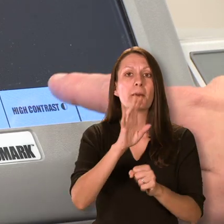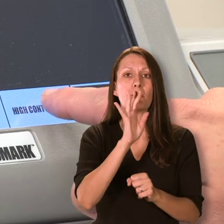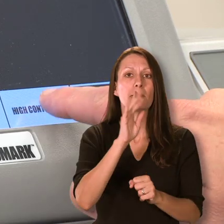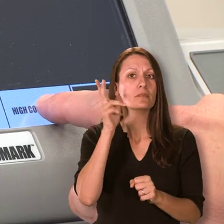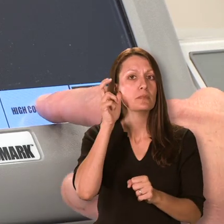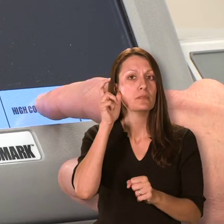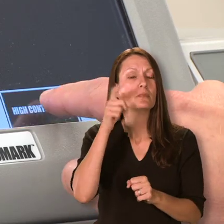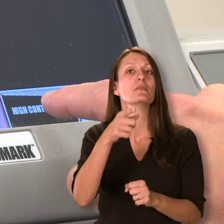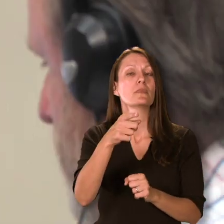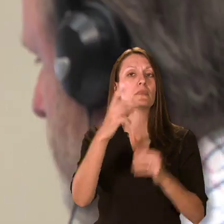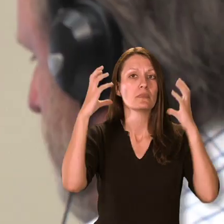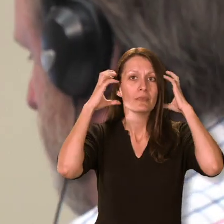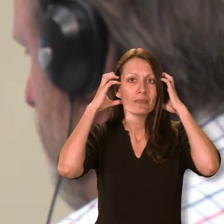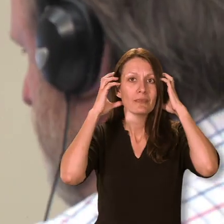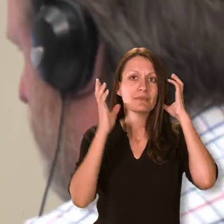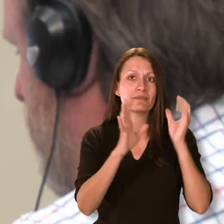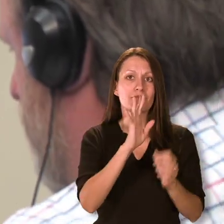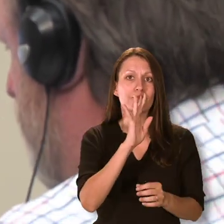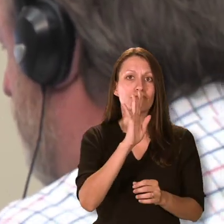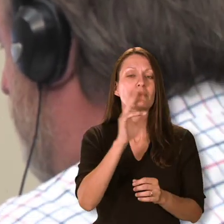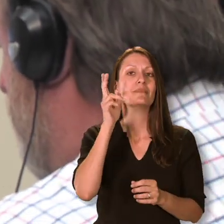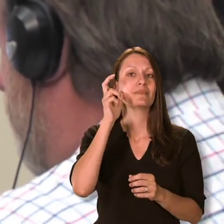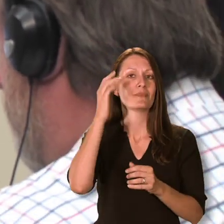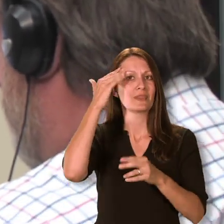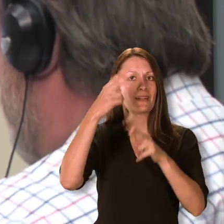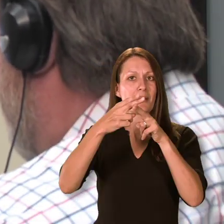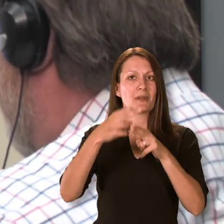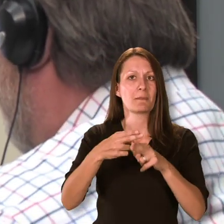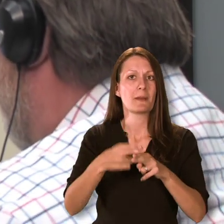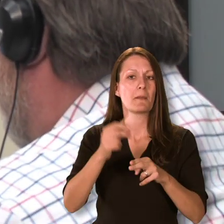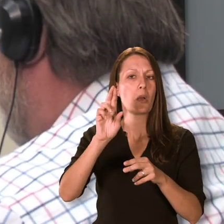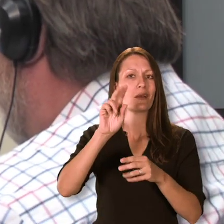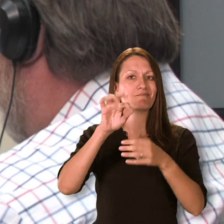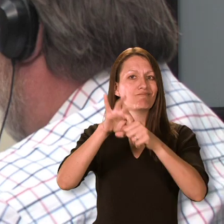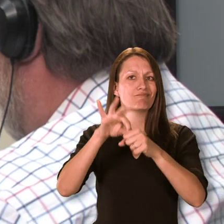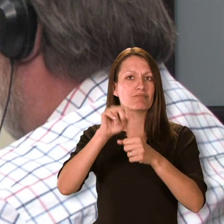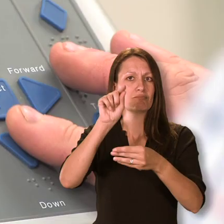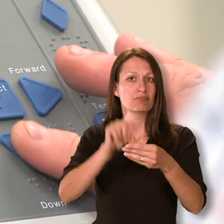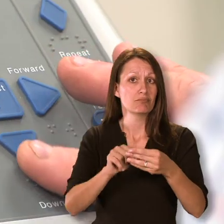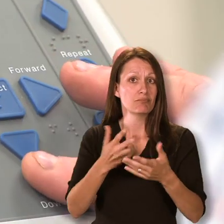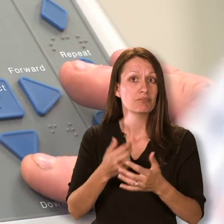listen to an audio version of the ballot using headphones.